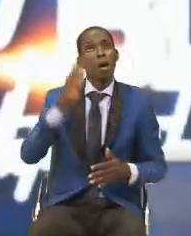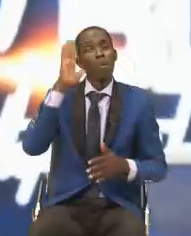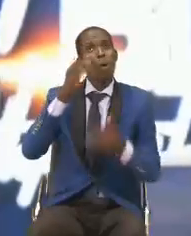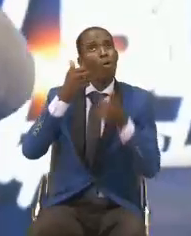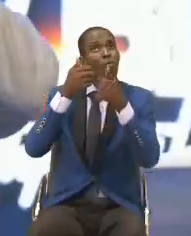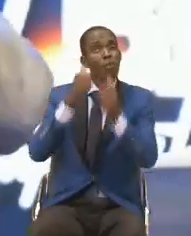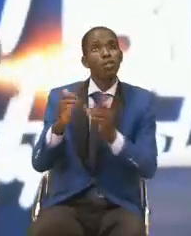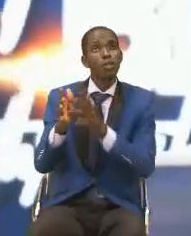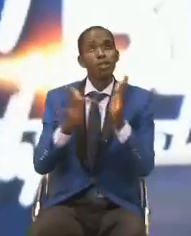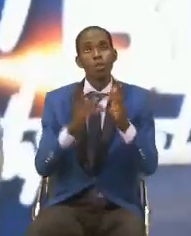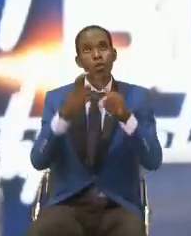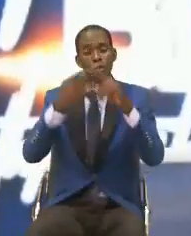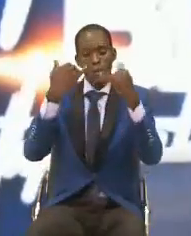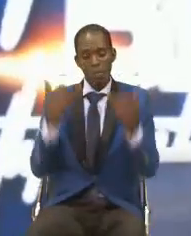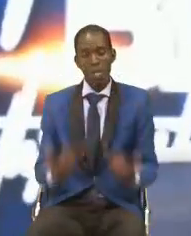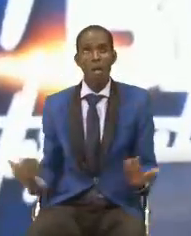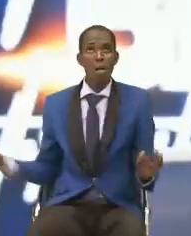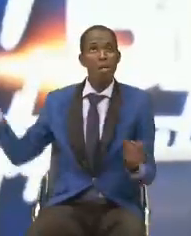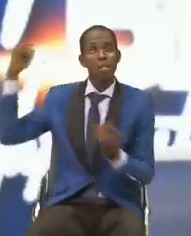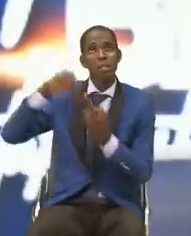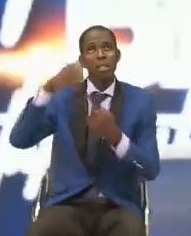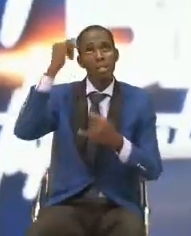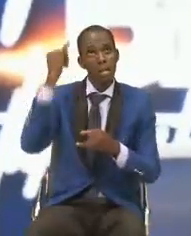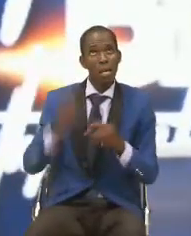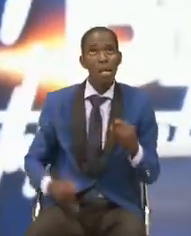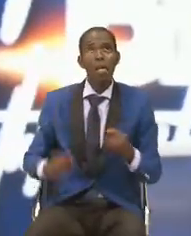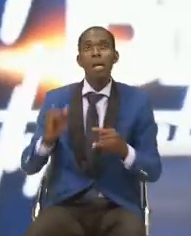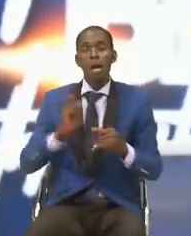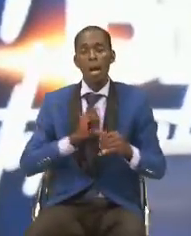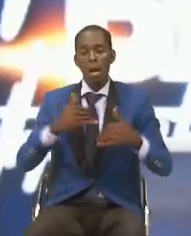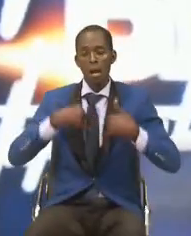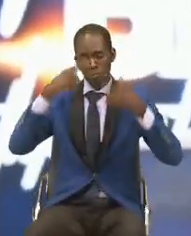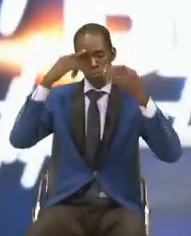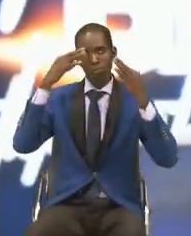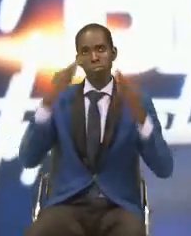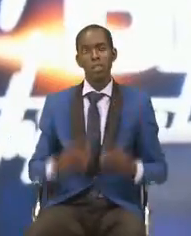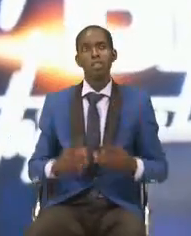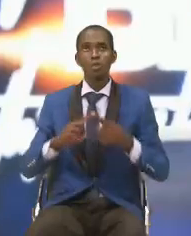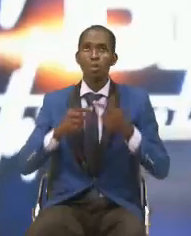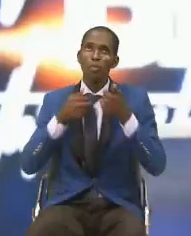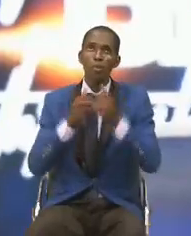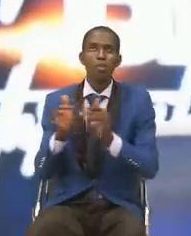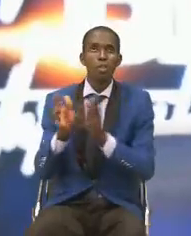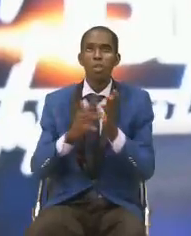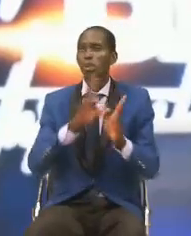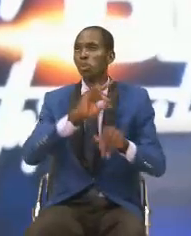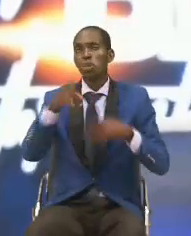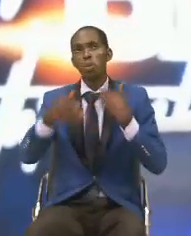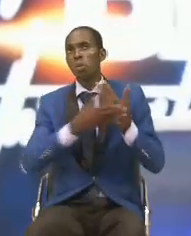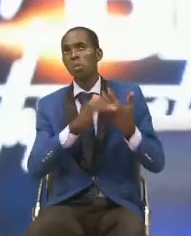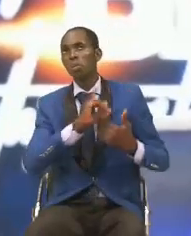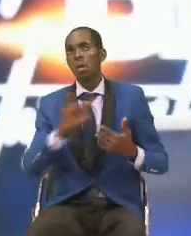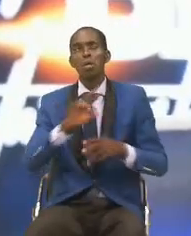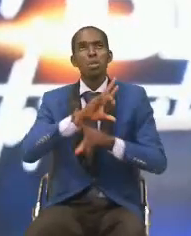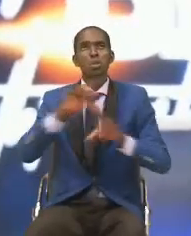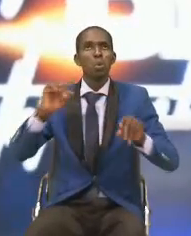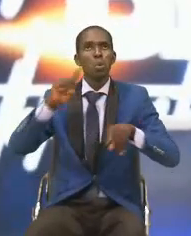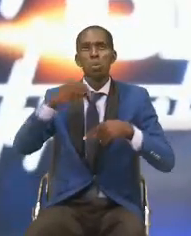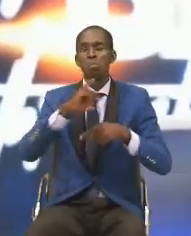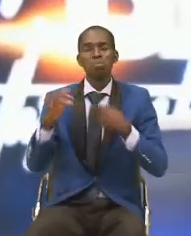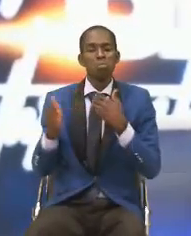and say yes i am here i will follow jesus from now till the end i have decided to follow jesus